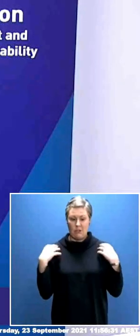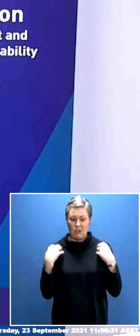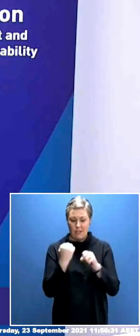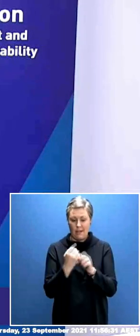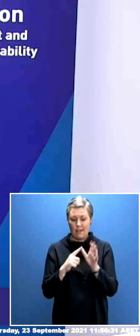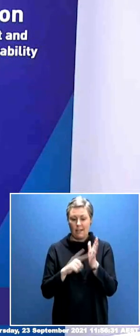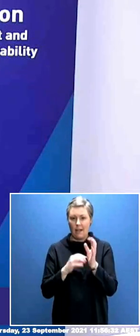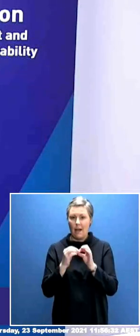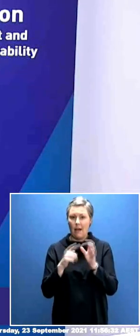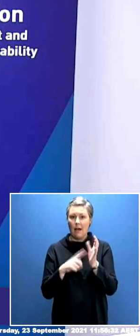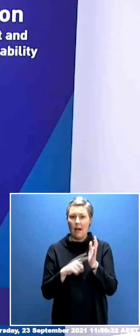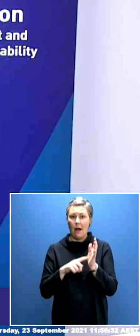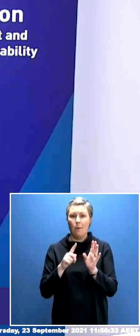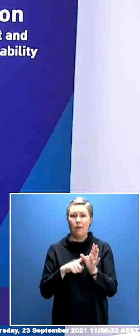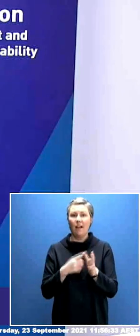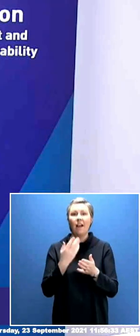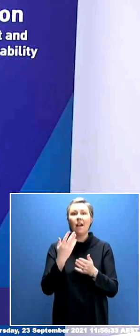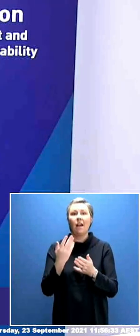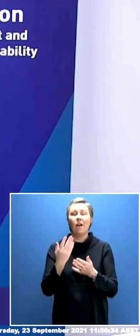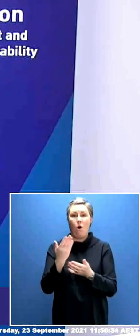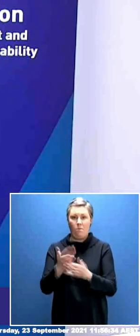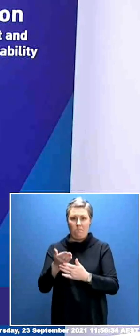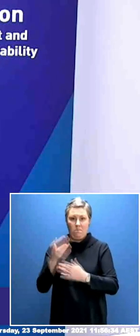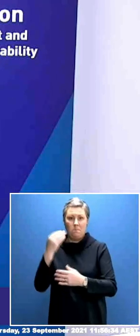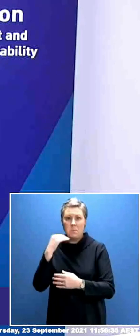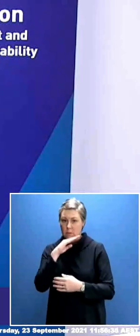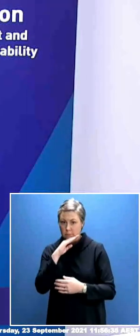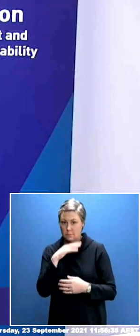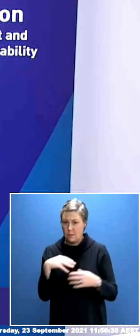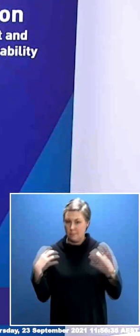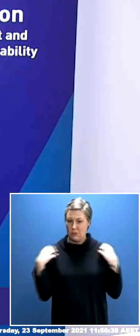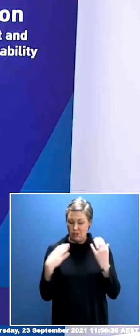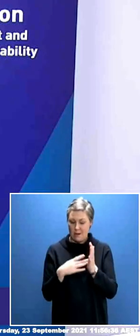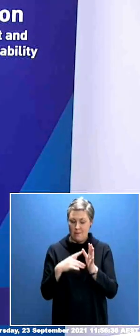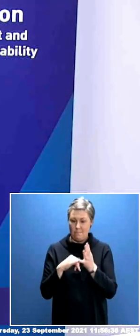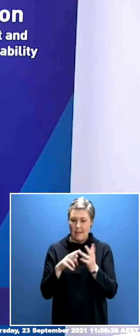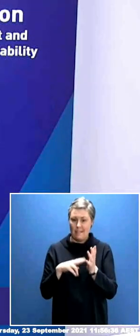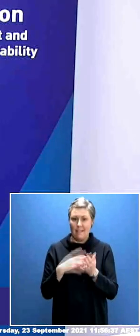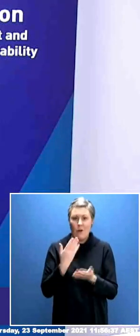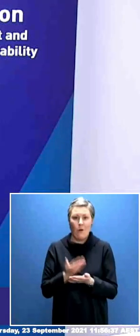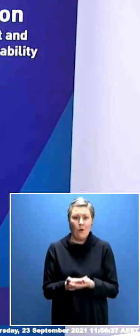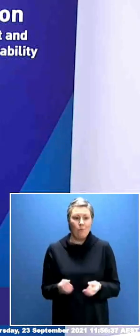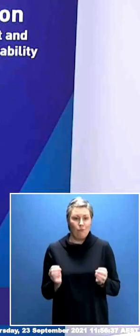is participating in the hearing from Melbourne. Commissioner Mason is in the Brisbane hearing room,